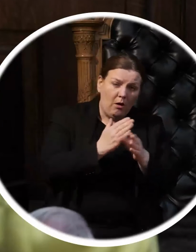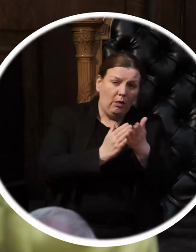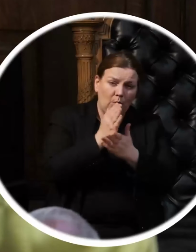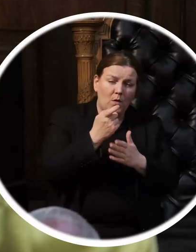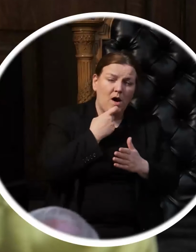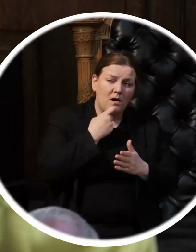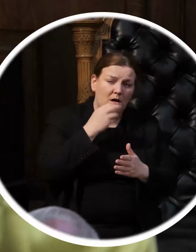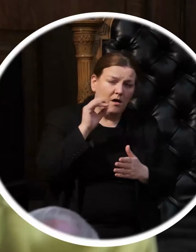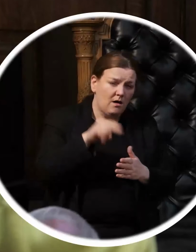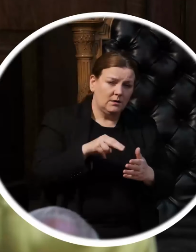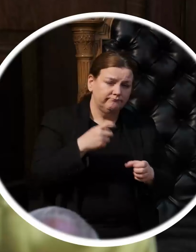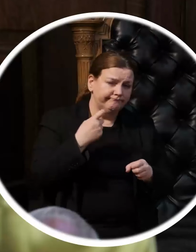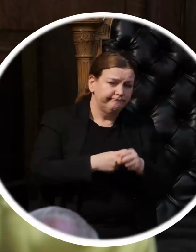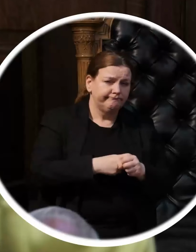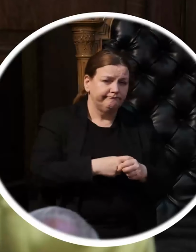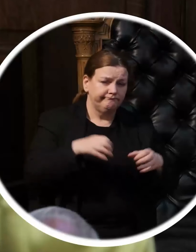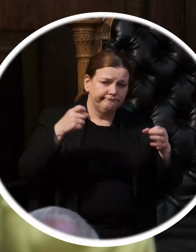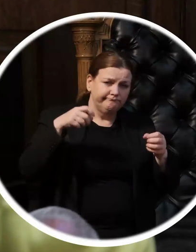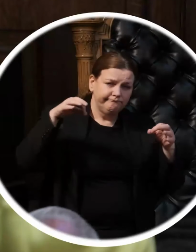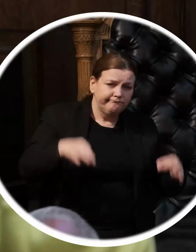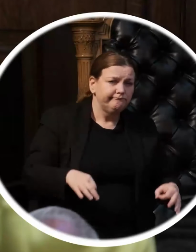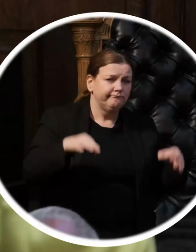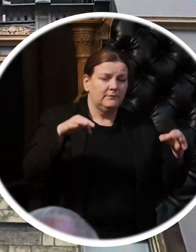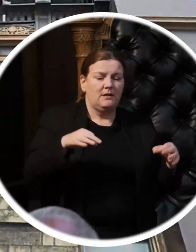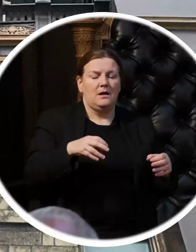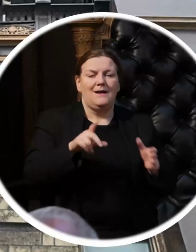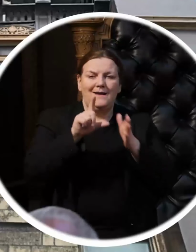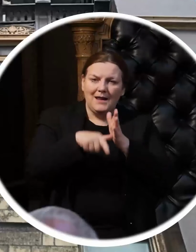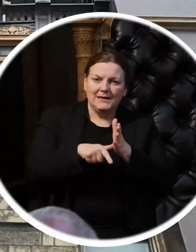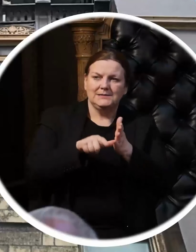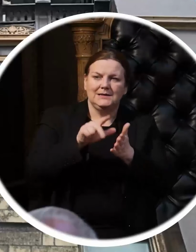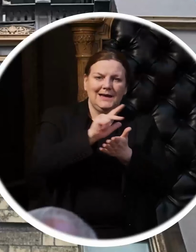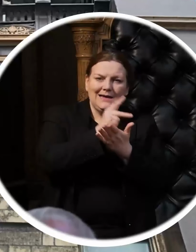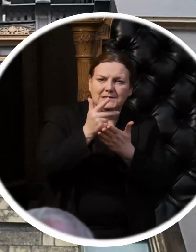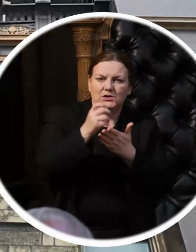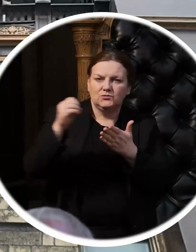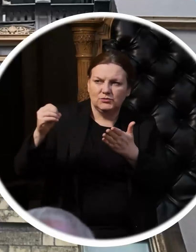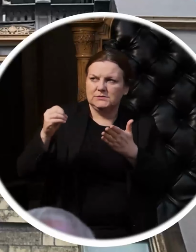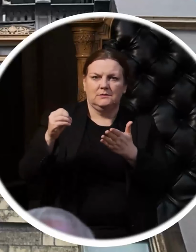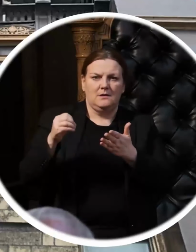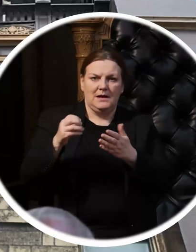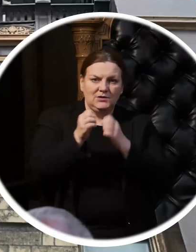it's the epitome of late-nineteenth century engineering and mass manufacturing.